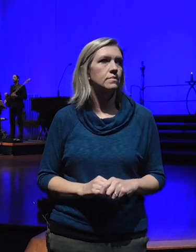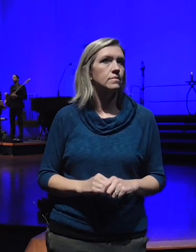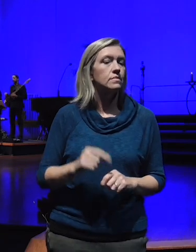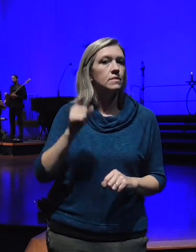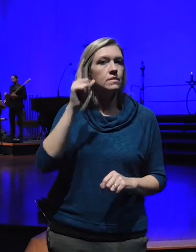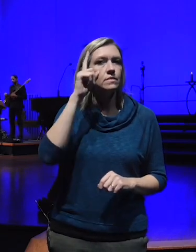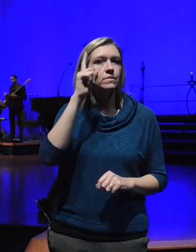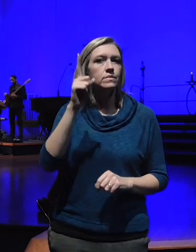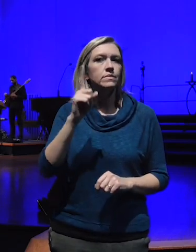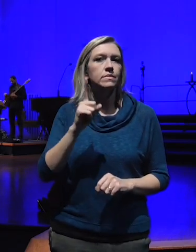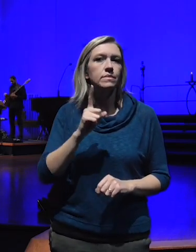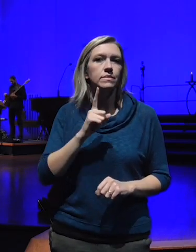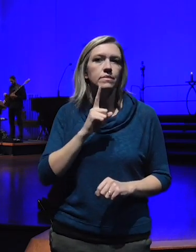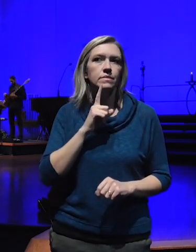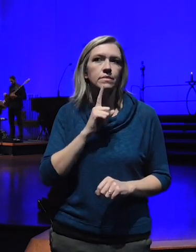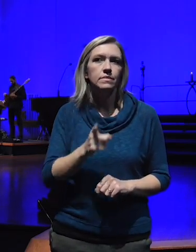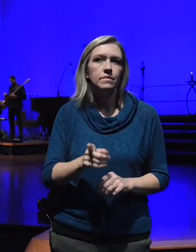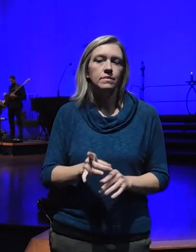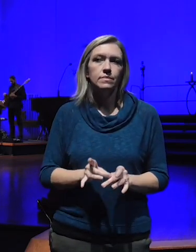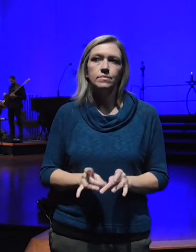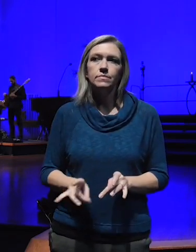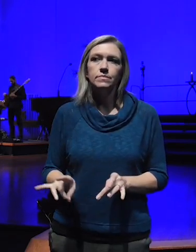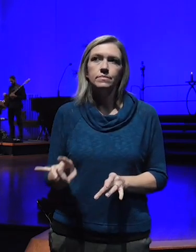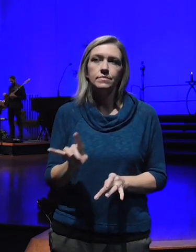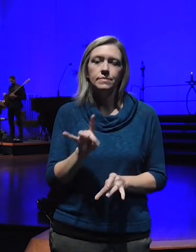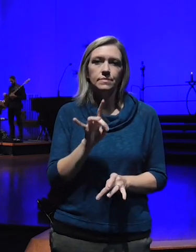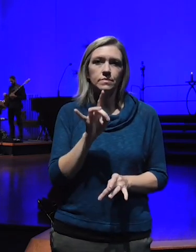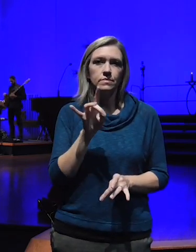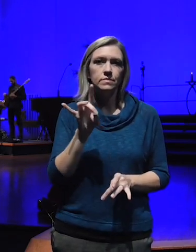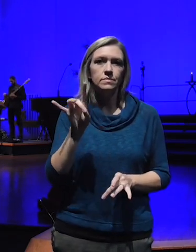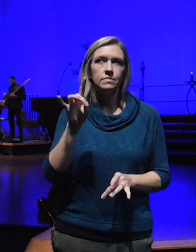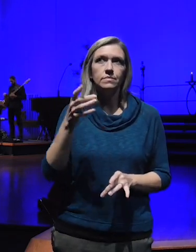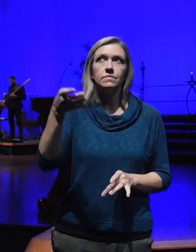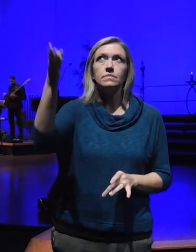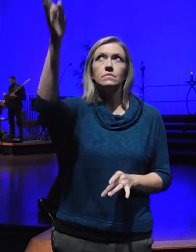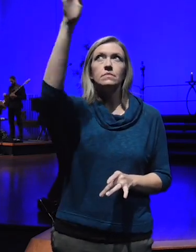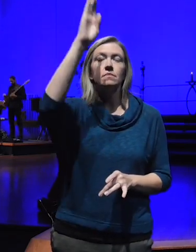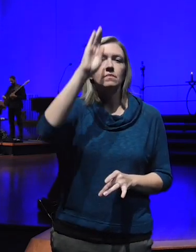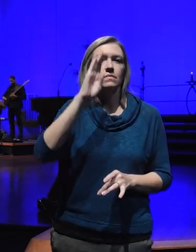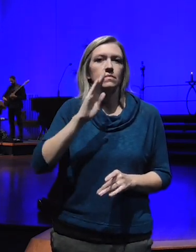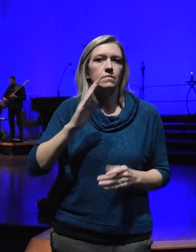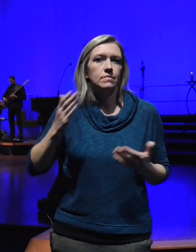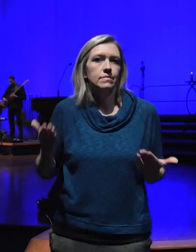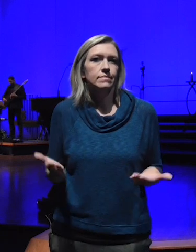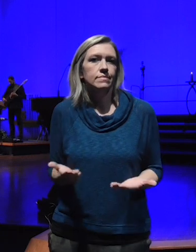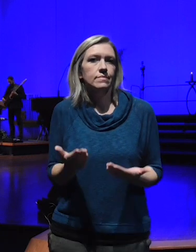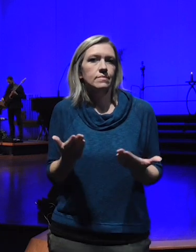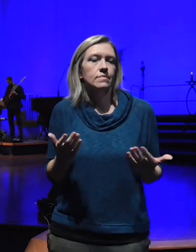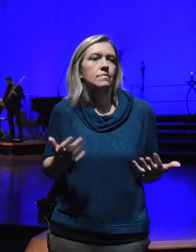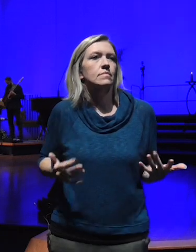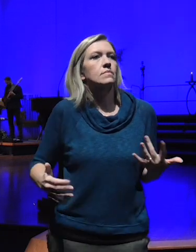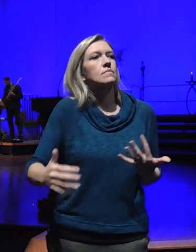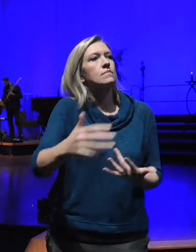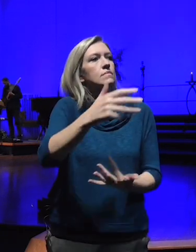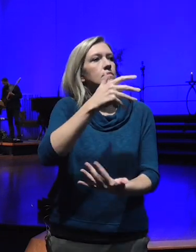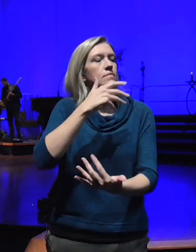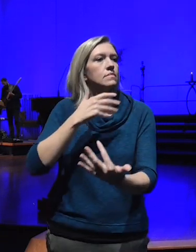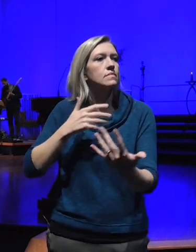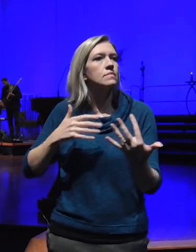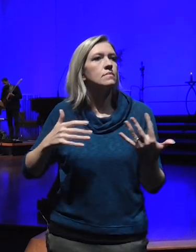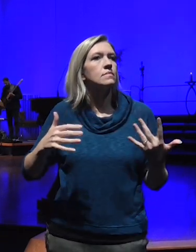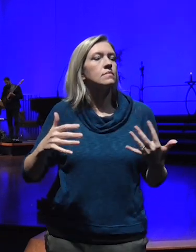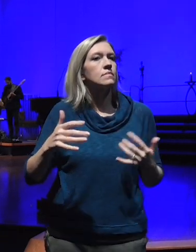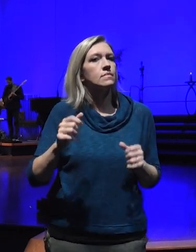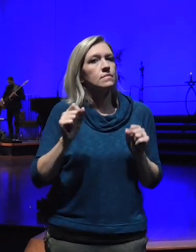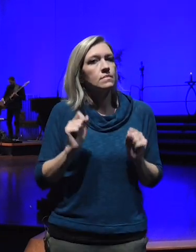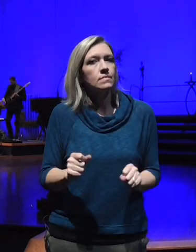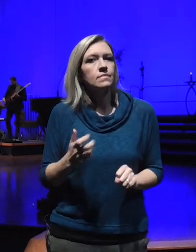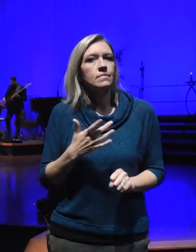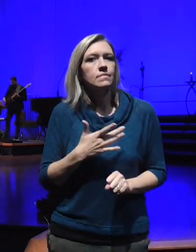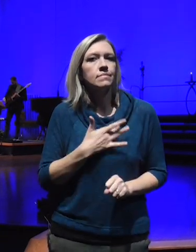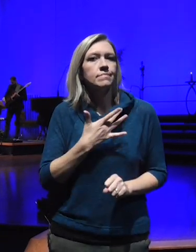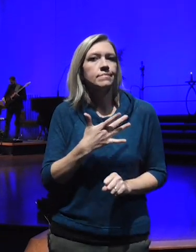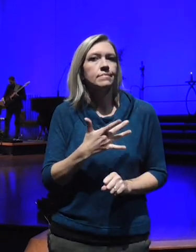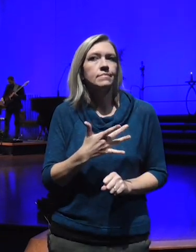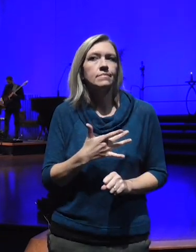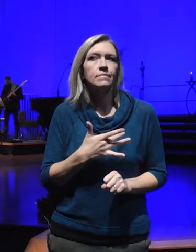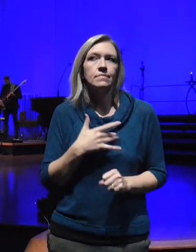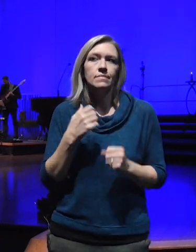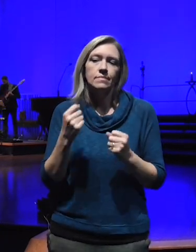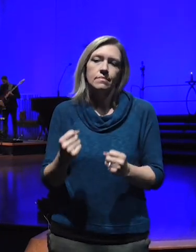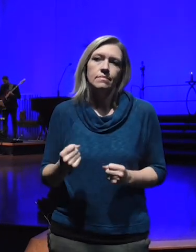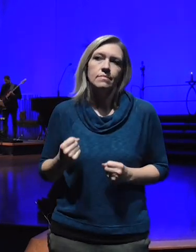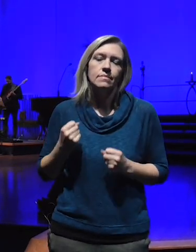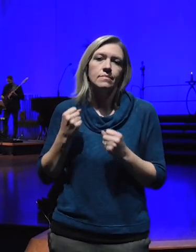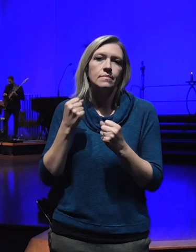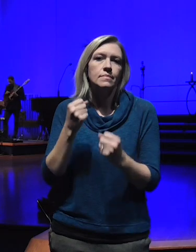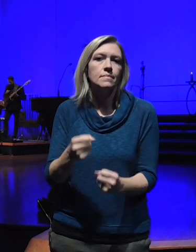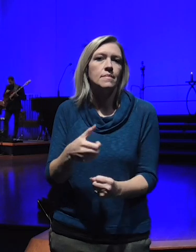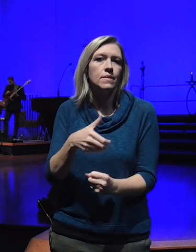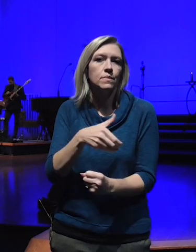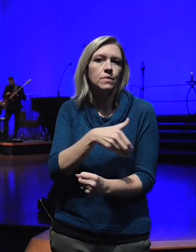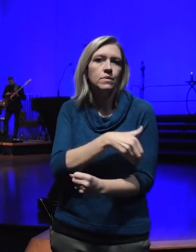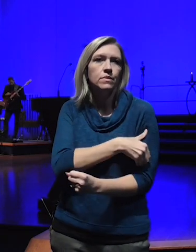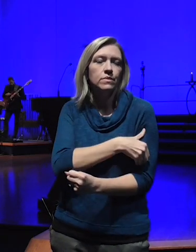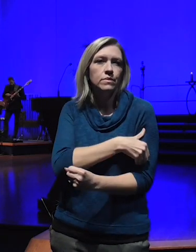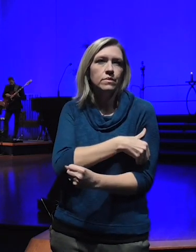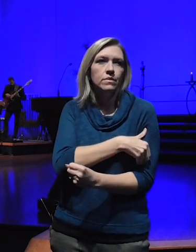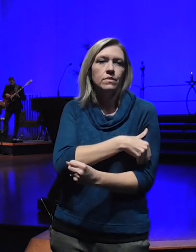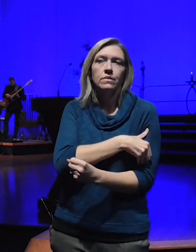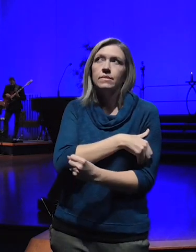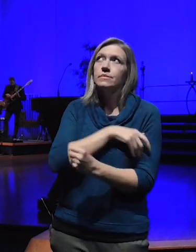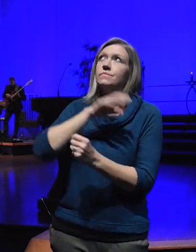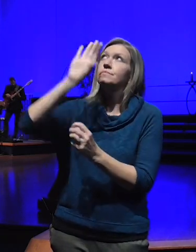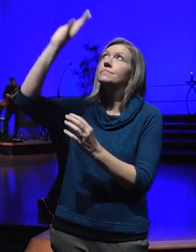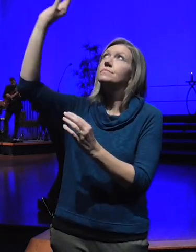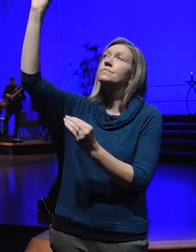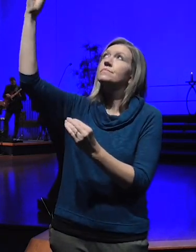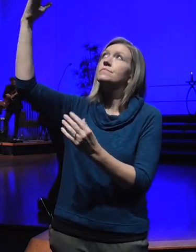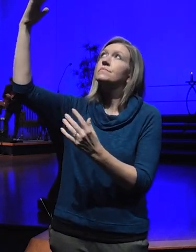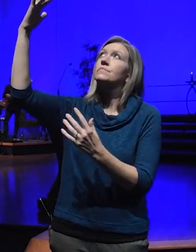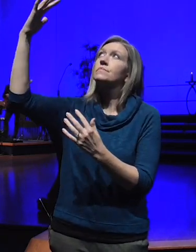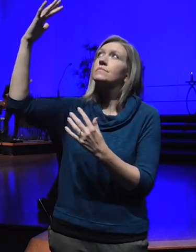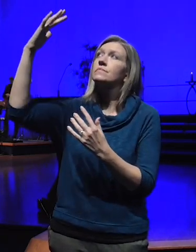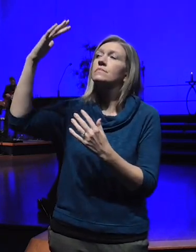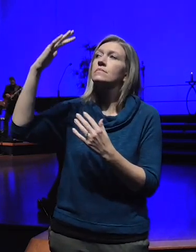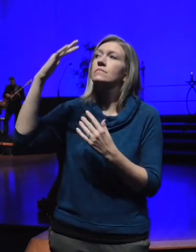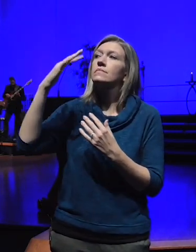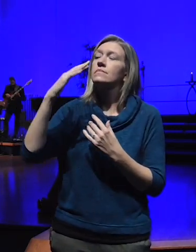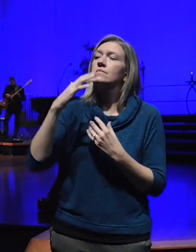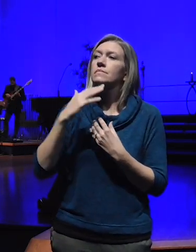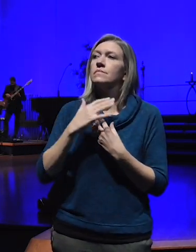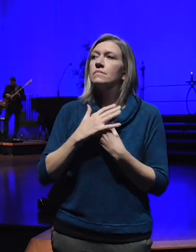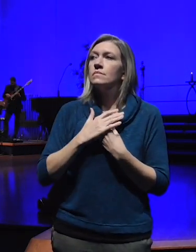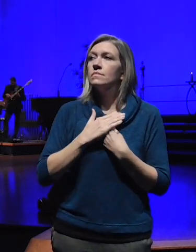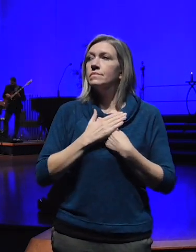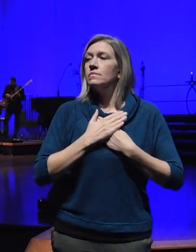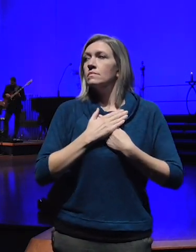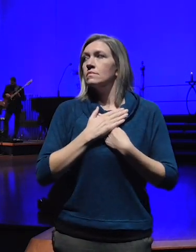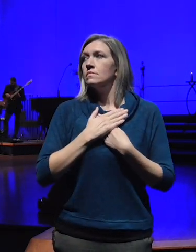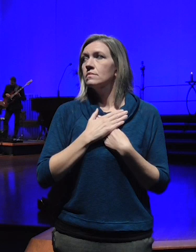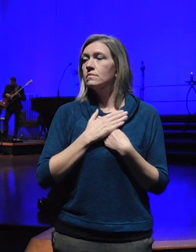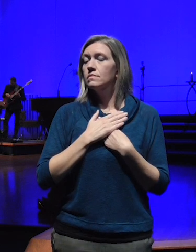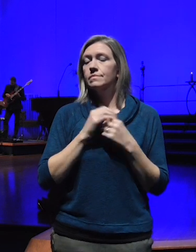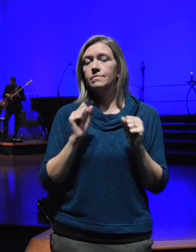surely the presence of God is in this place I can feel the mighty power and the grace I can